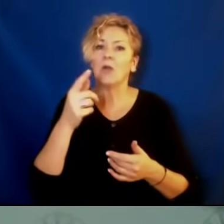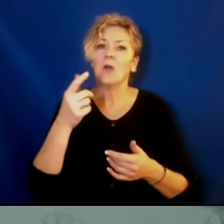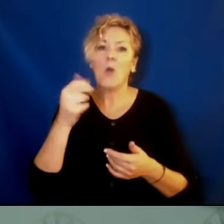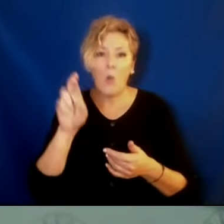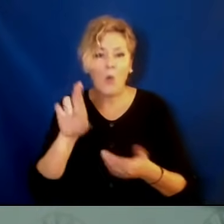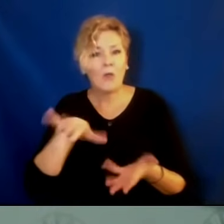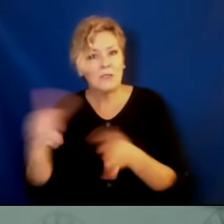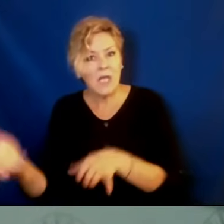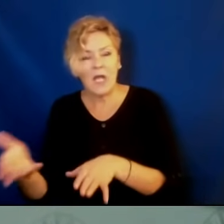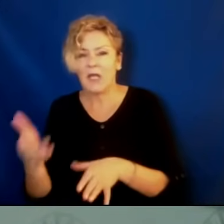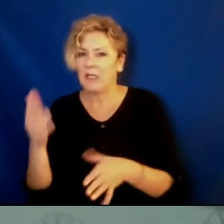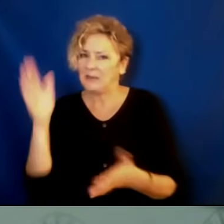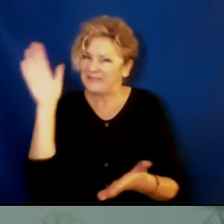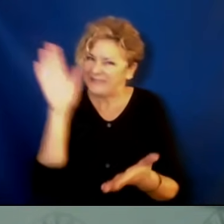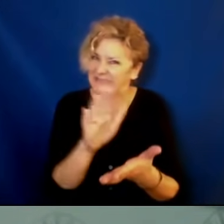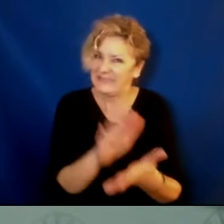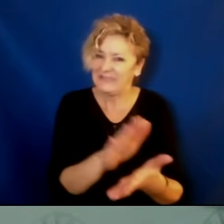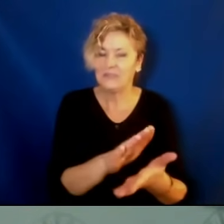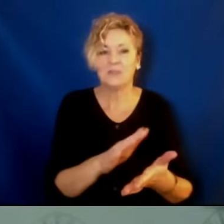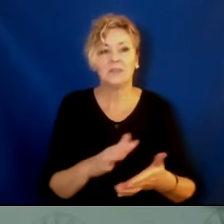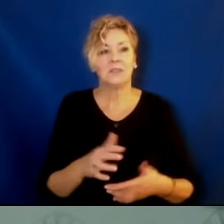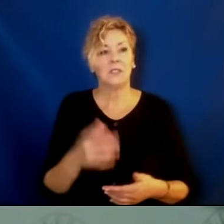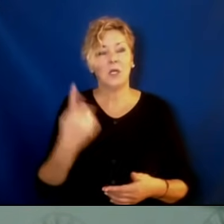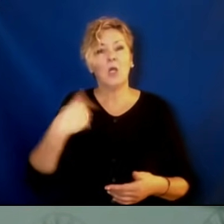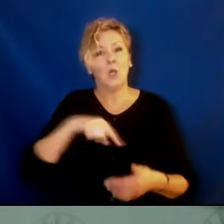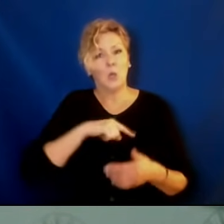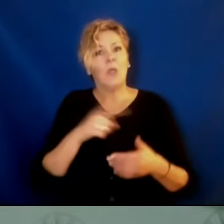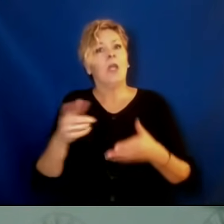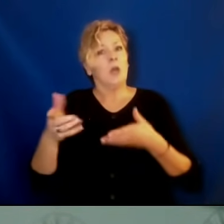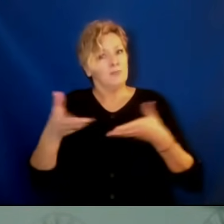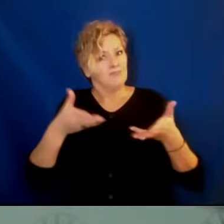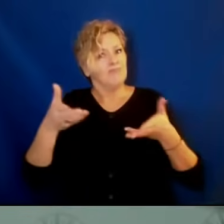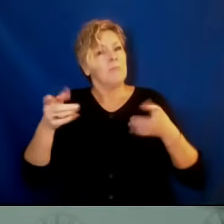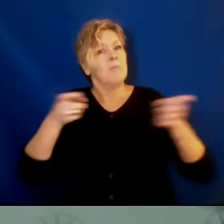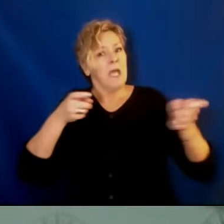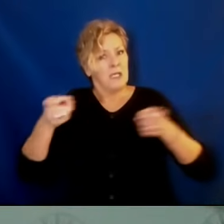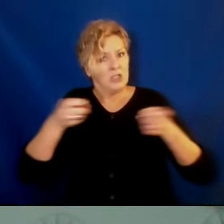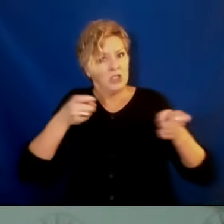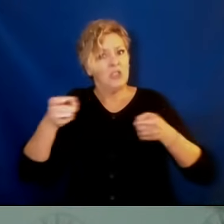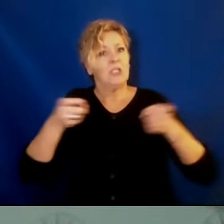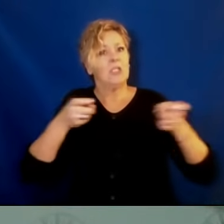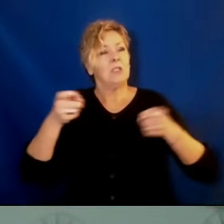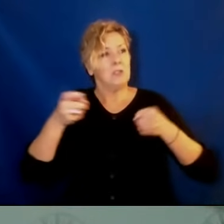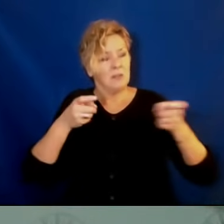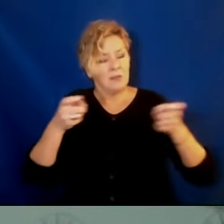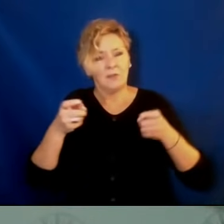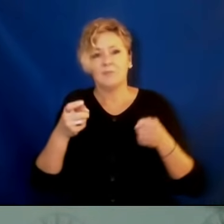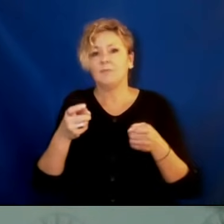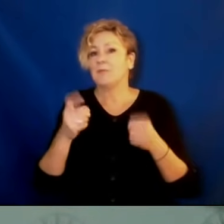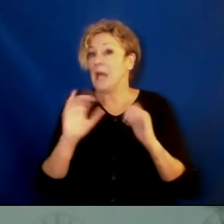people have received , where people are able to identify where they